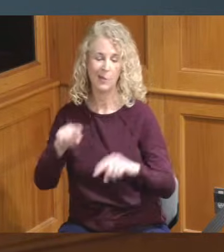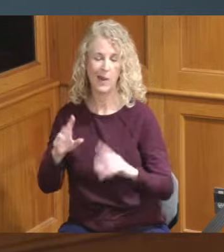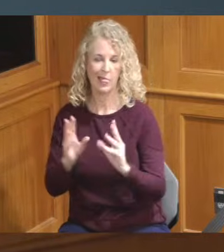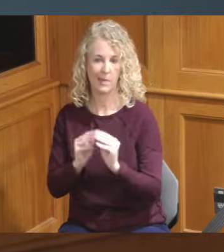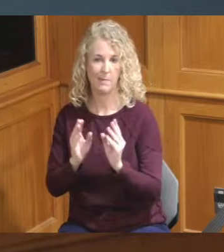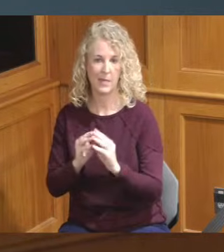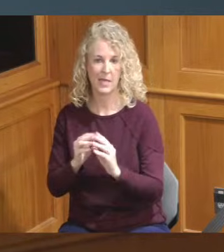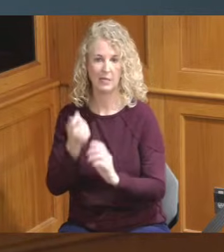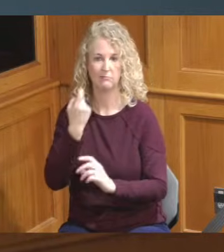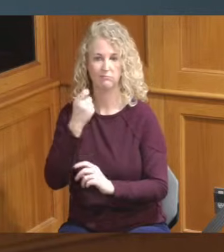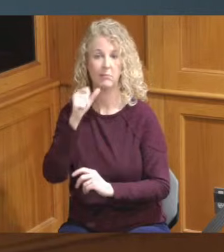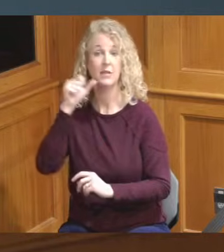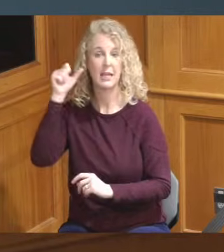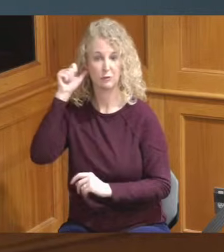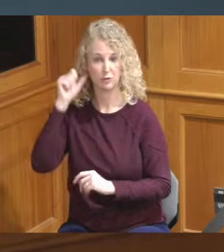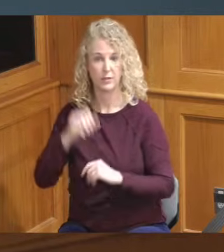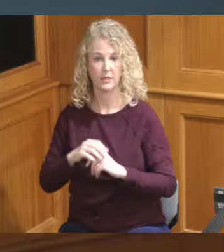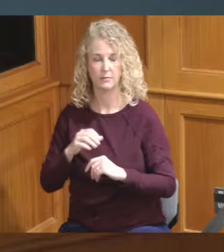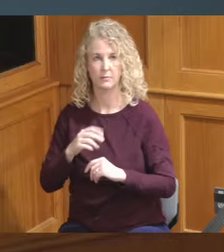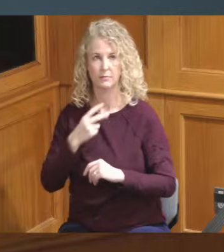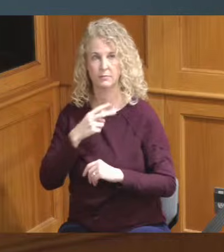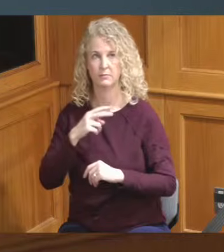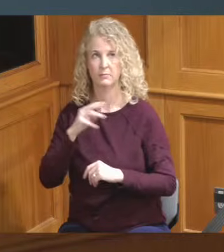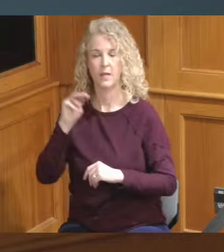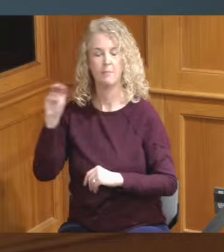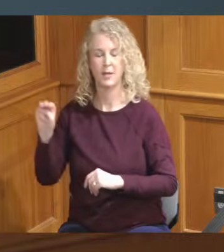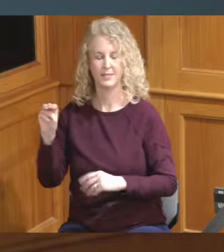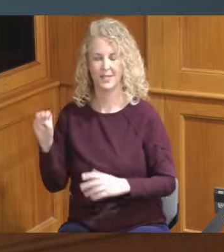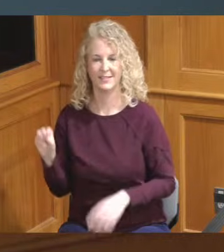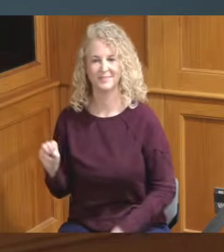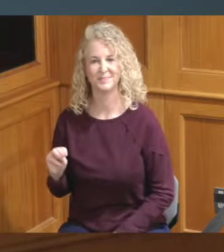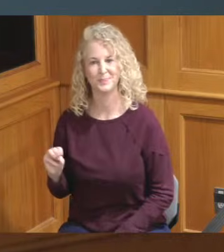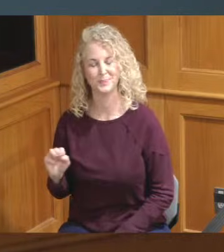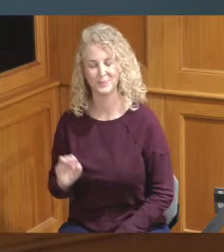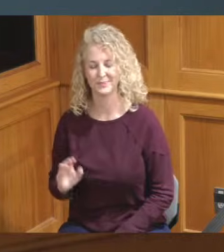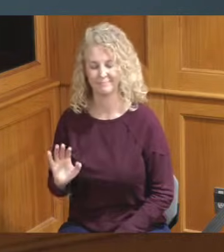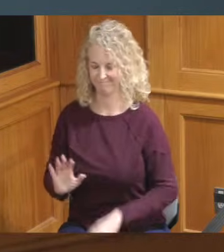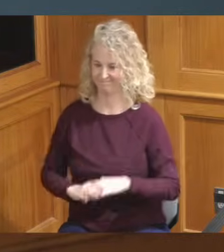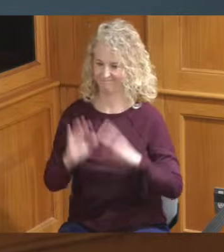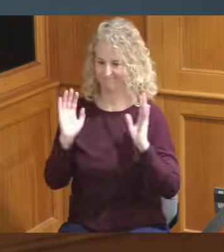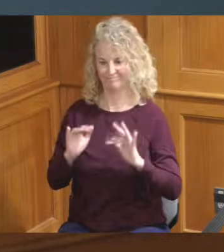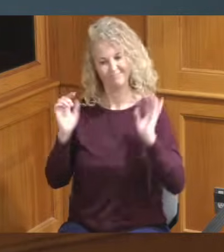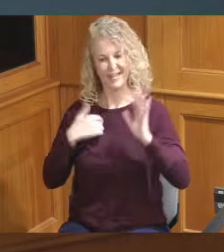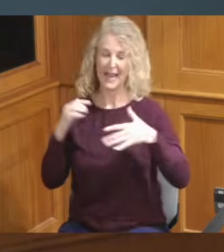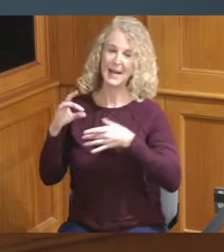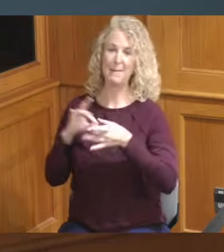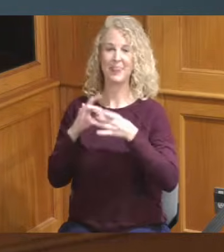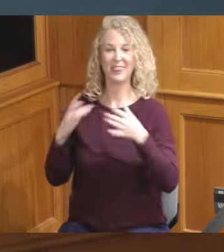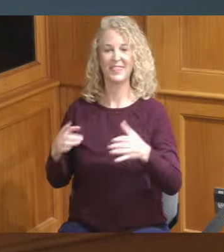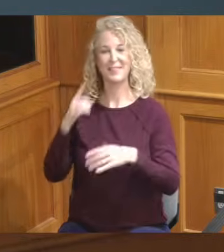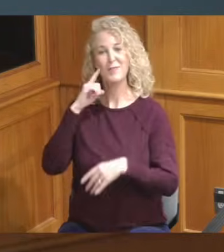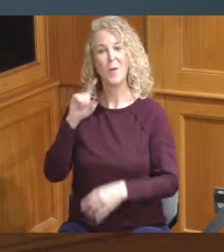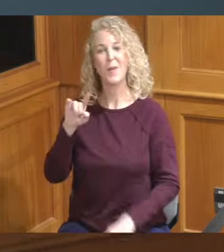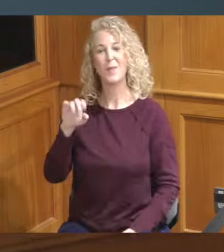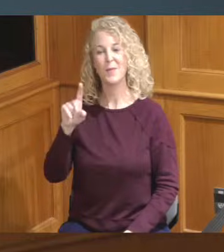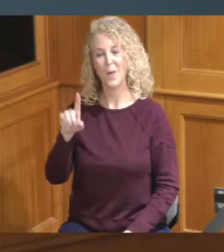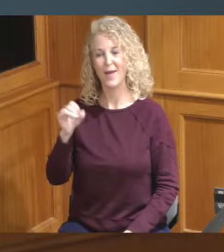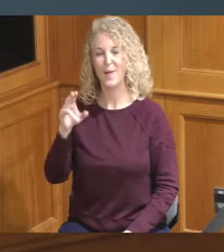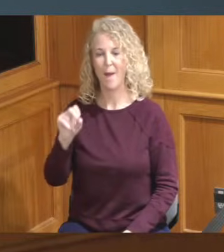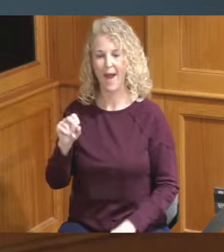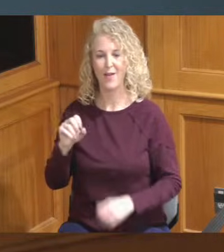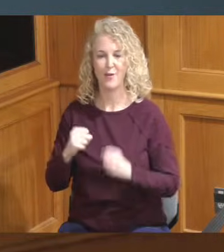on Monday and then also as President the chair of the one Ohio foundation which I also attended